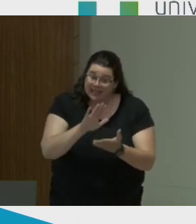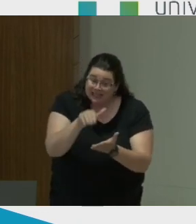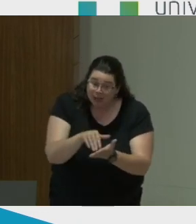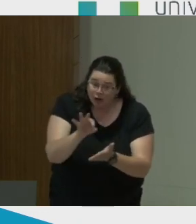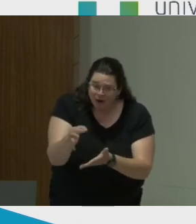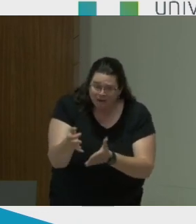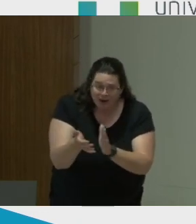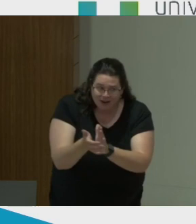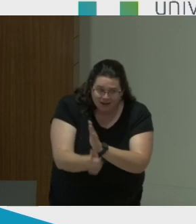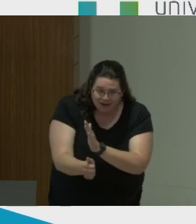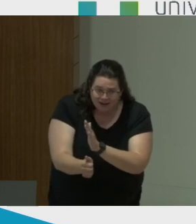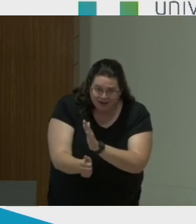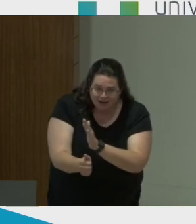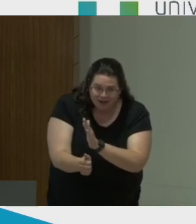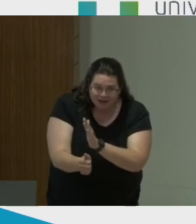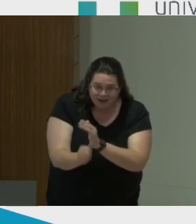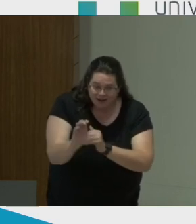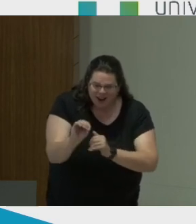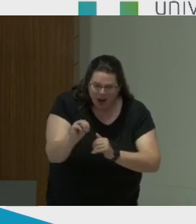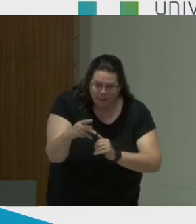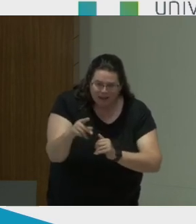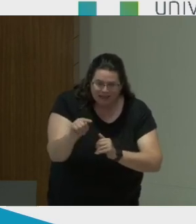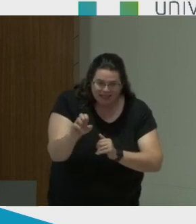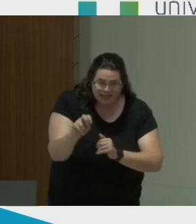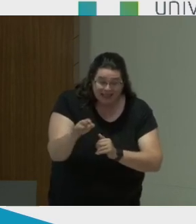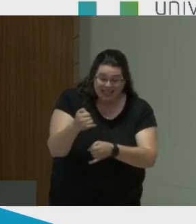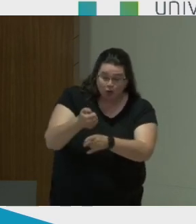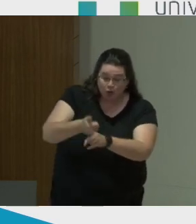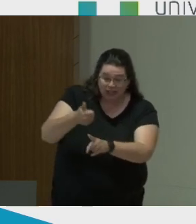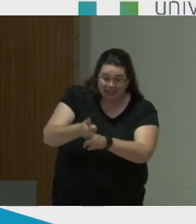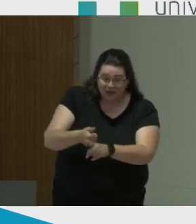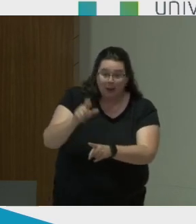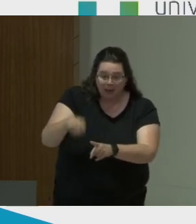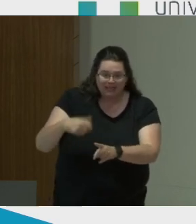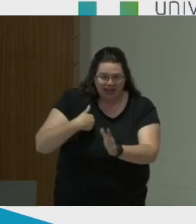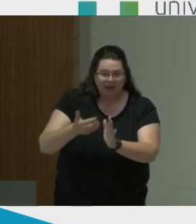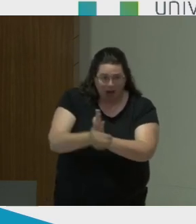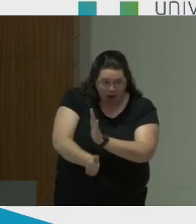The people working in the institution, the institution has to be a centre of competence